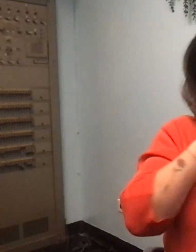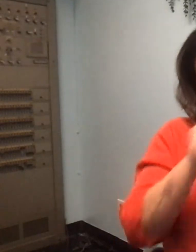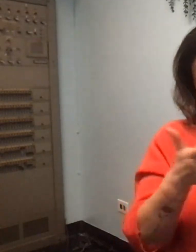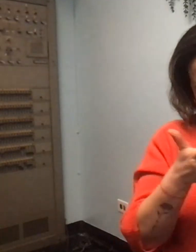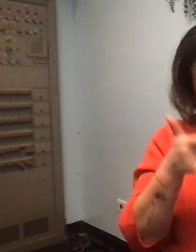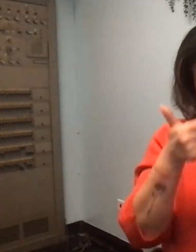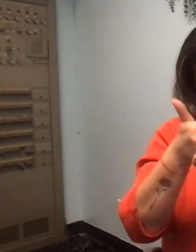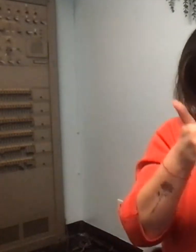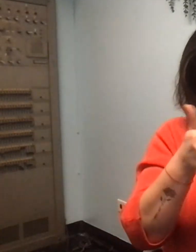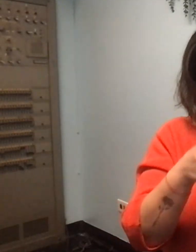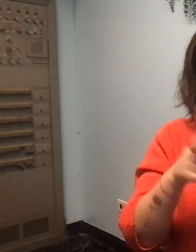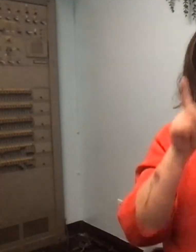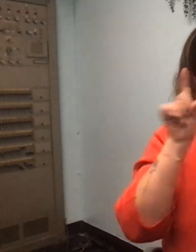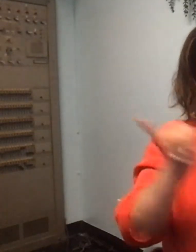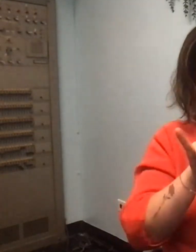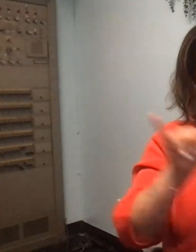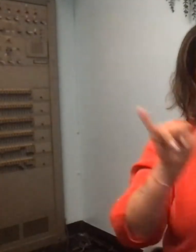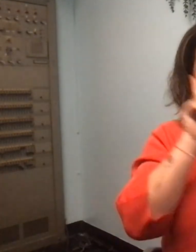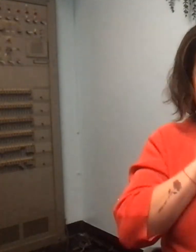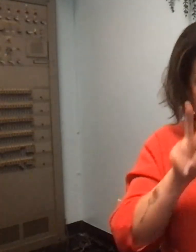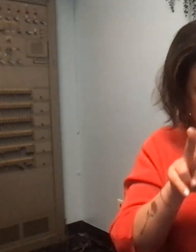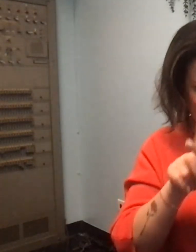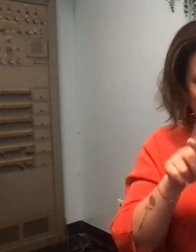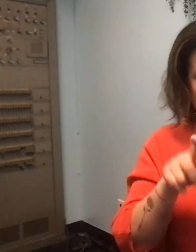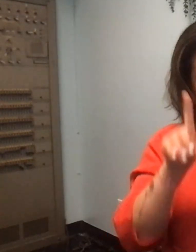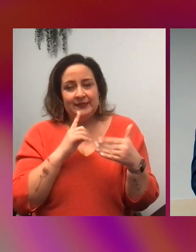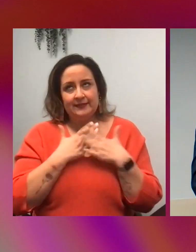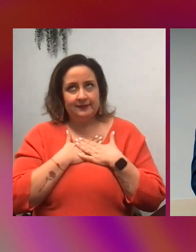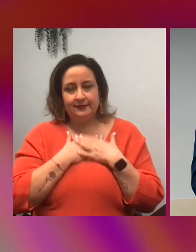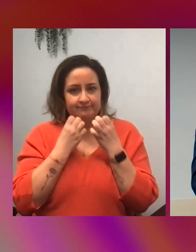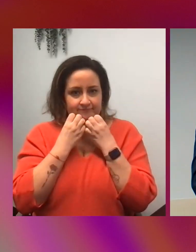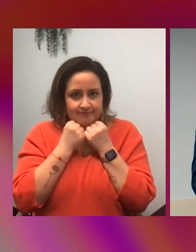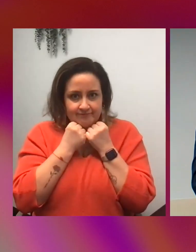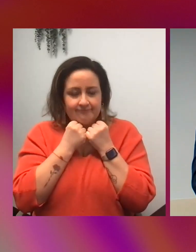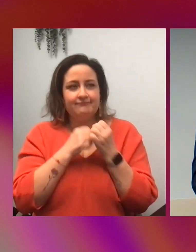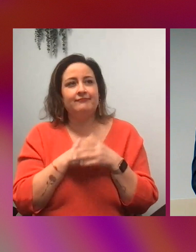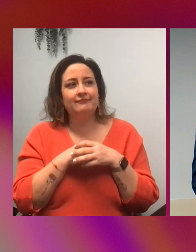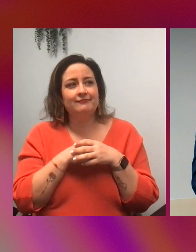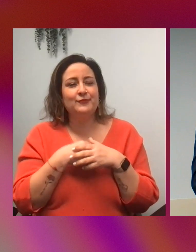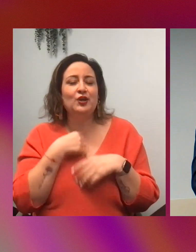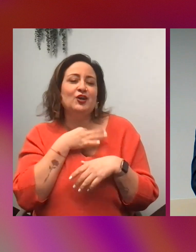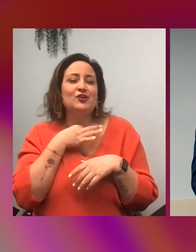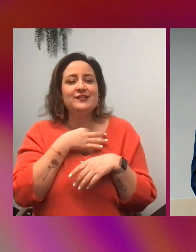would recognize sign language and create captions. Now, I wonder if maybe if